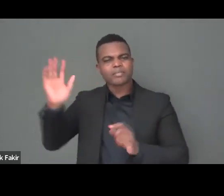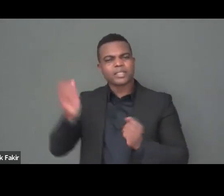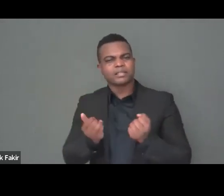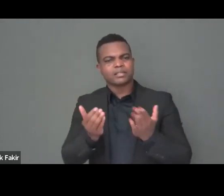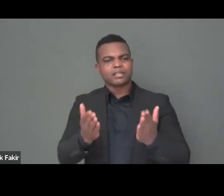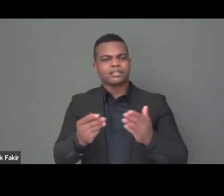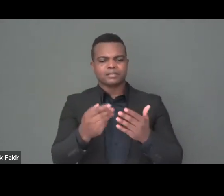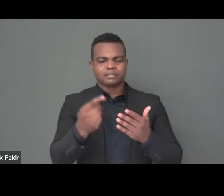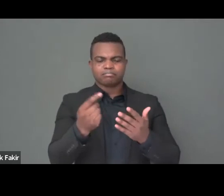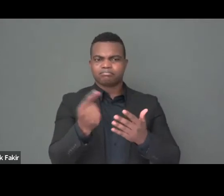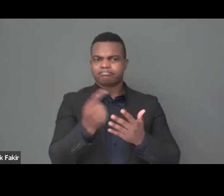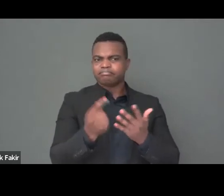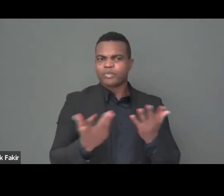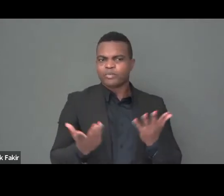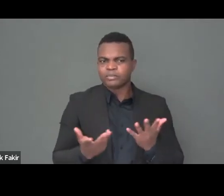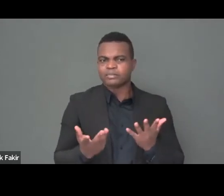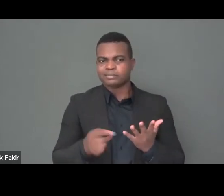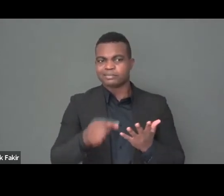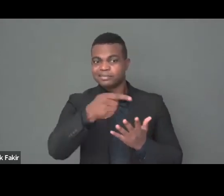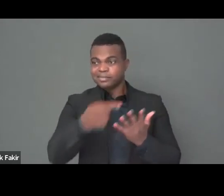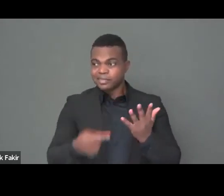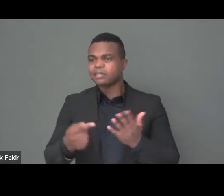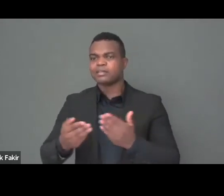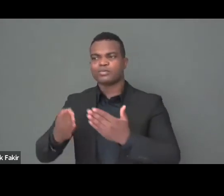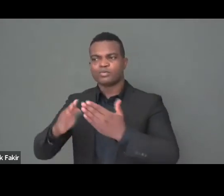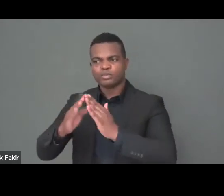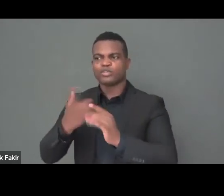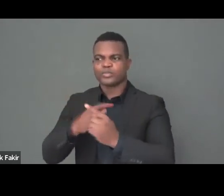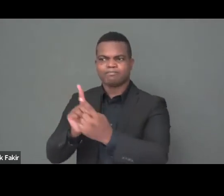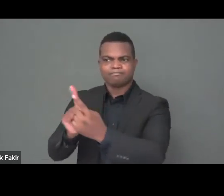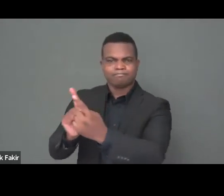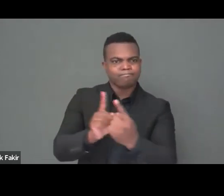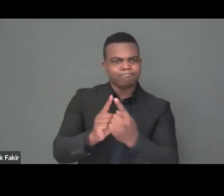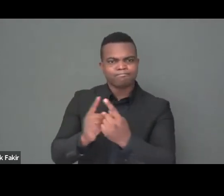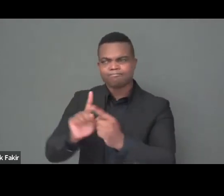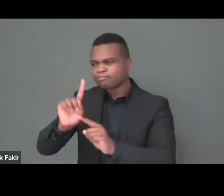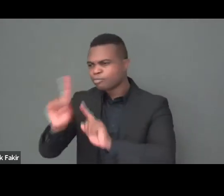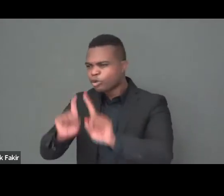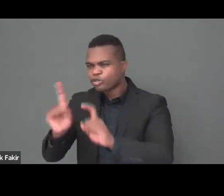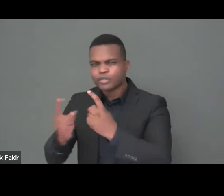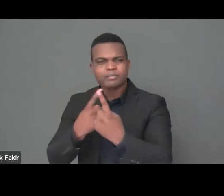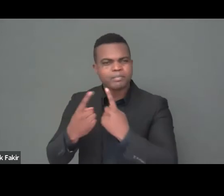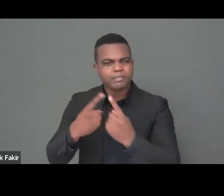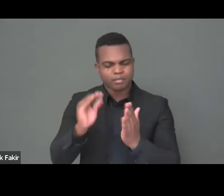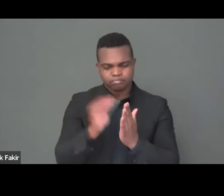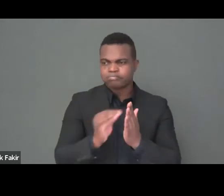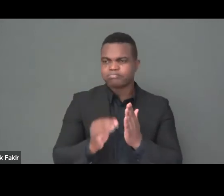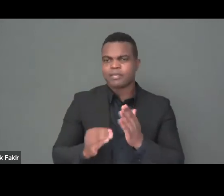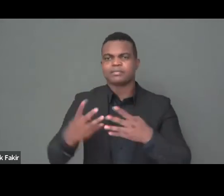Eric Ngondi: Community driven data in order to inform policy formulation and decision making.